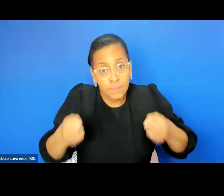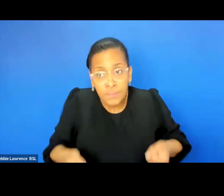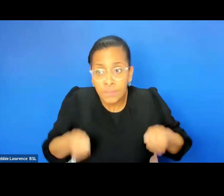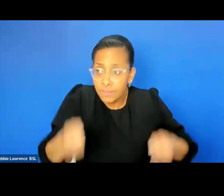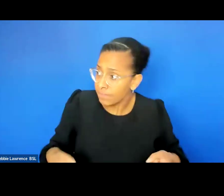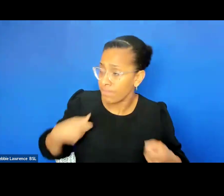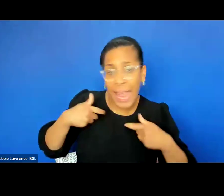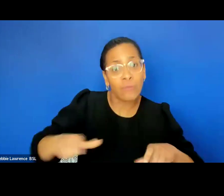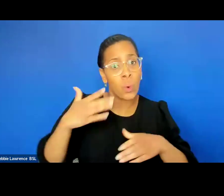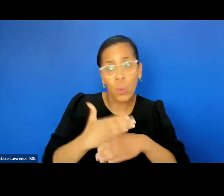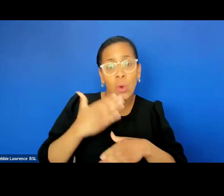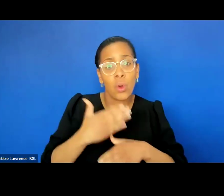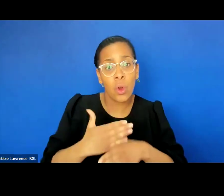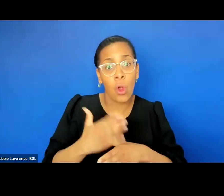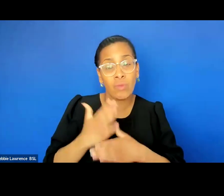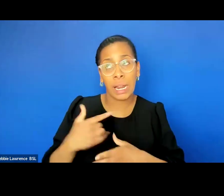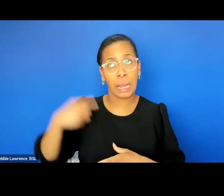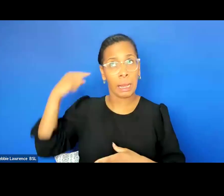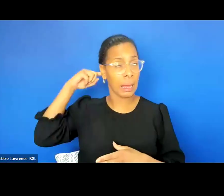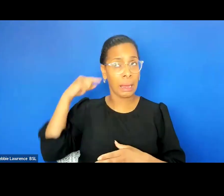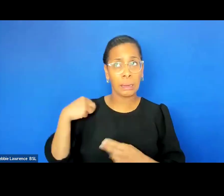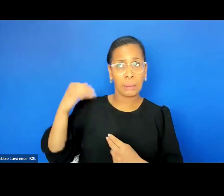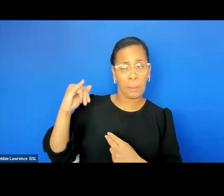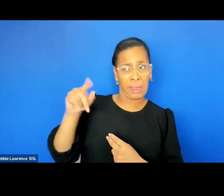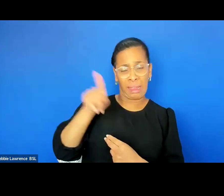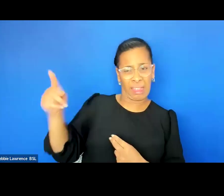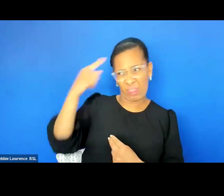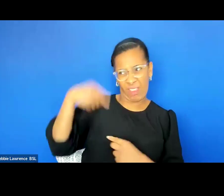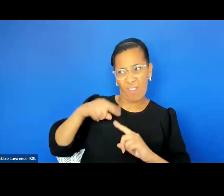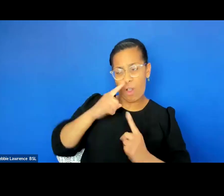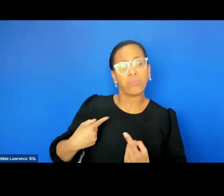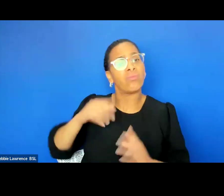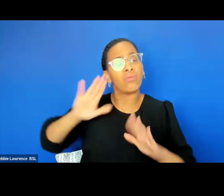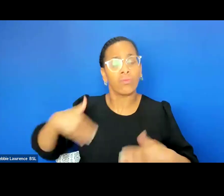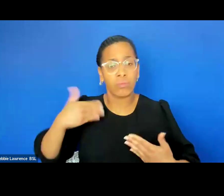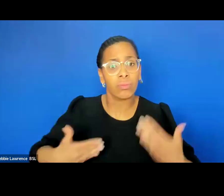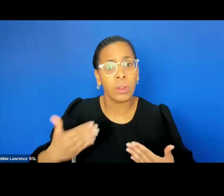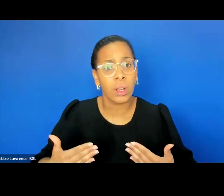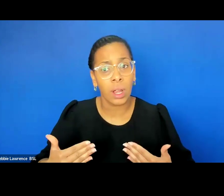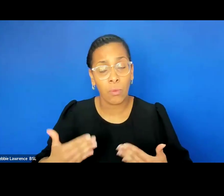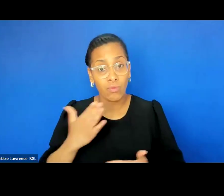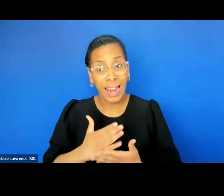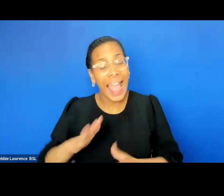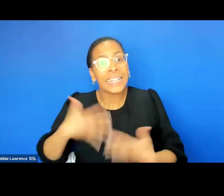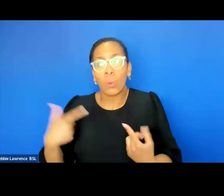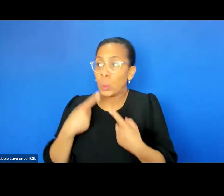It was only then after five years with UNICEF that I was able to disclose my disability because I was afraid of losing my job.